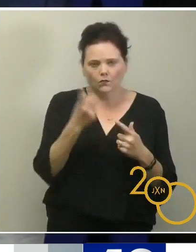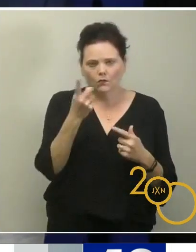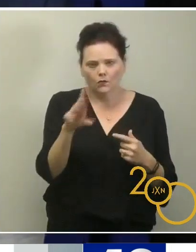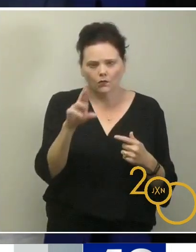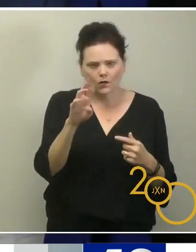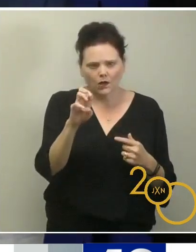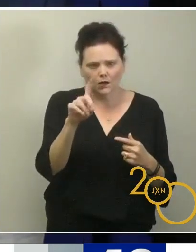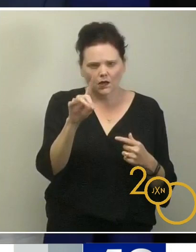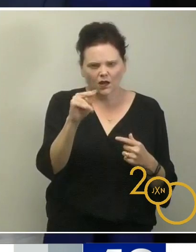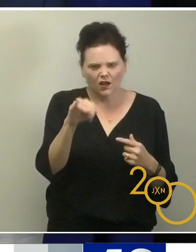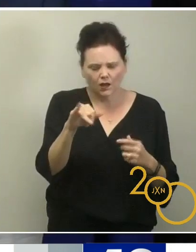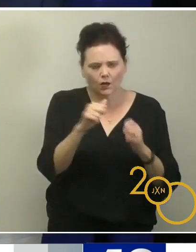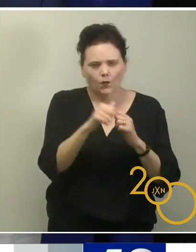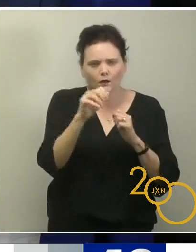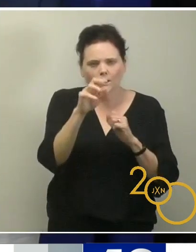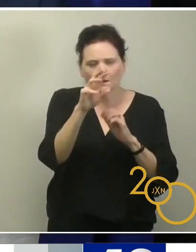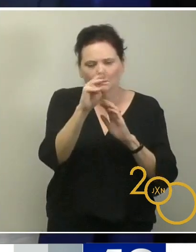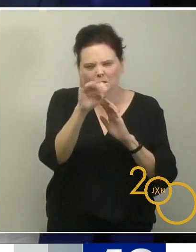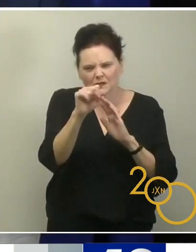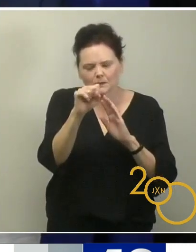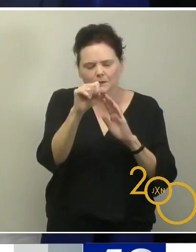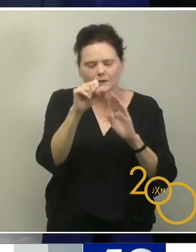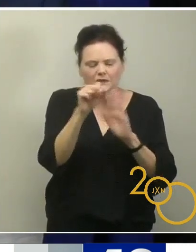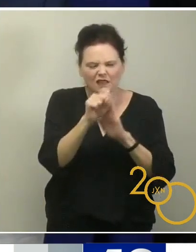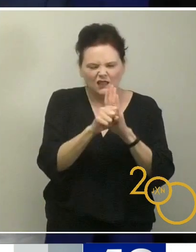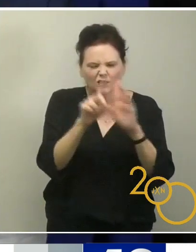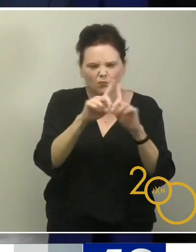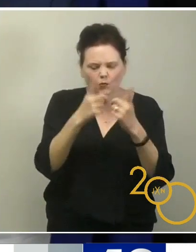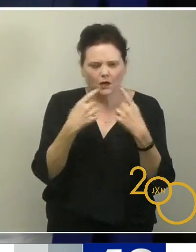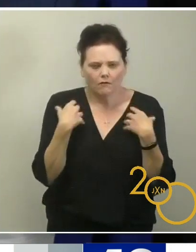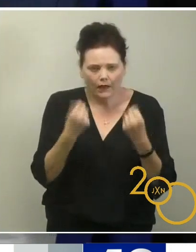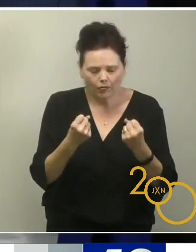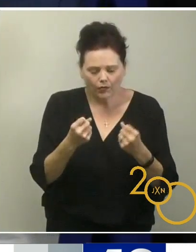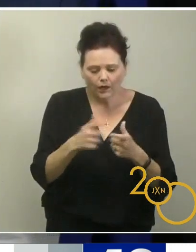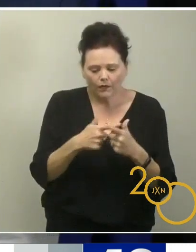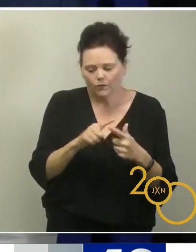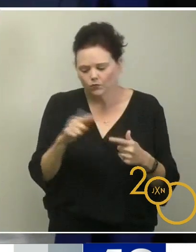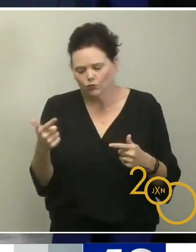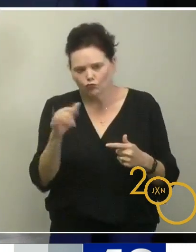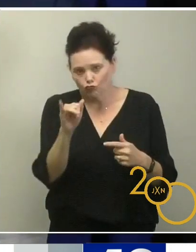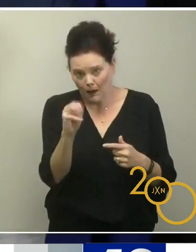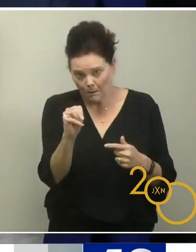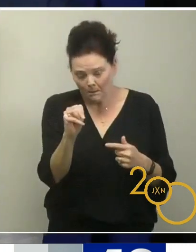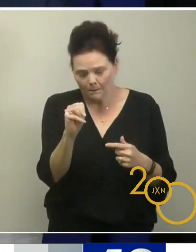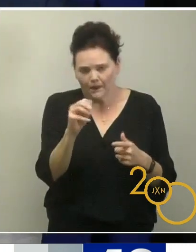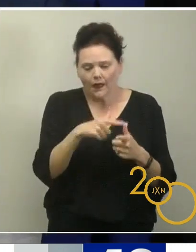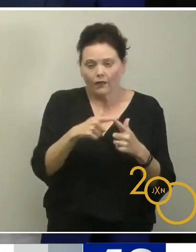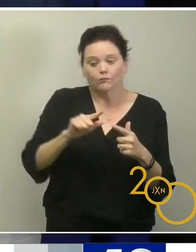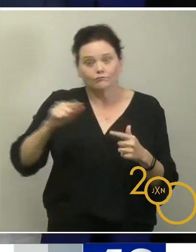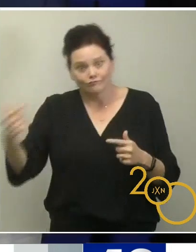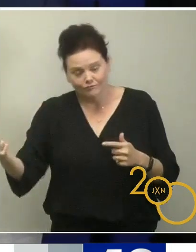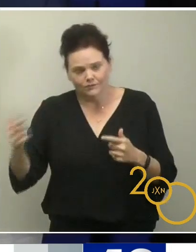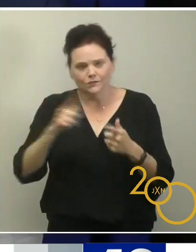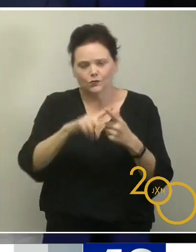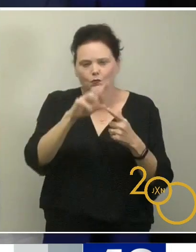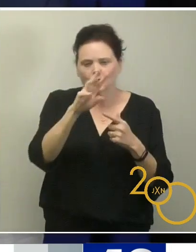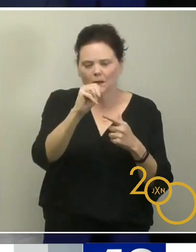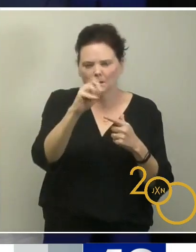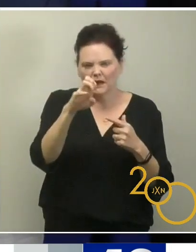HERE TODAY IS COMMITTING TO DO. AT THIS TIME I'M GOING TO TURN IT OVER TO DOCTOR EDNEY OF THE